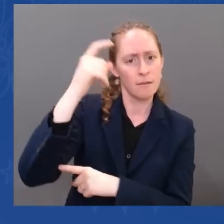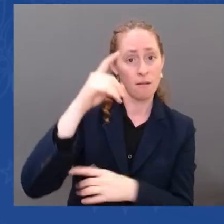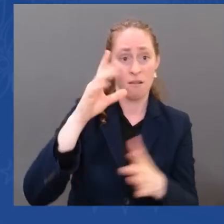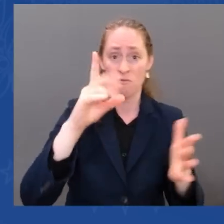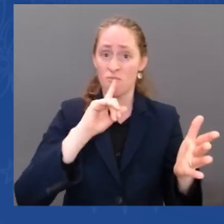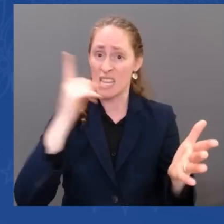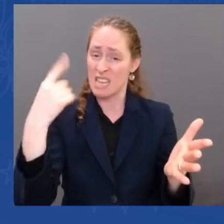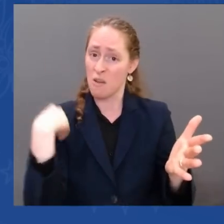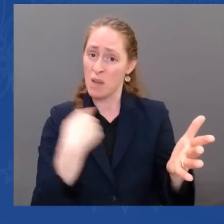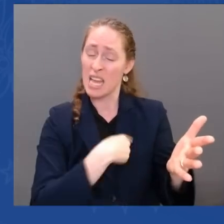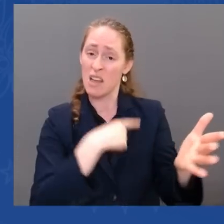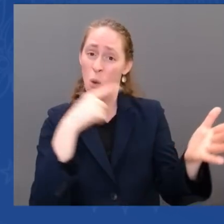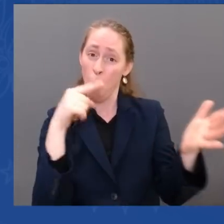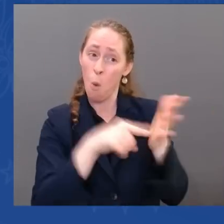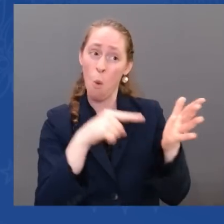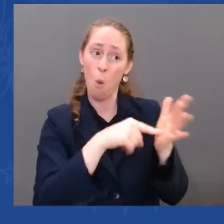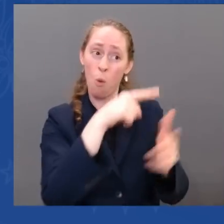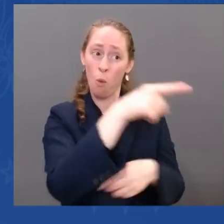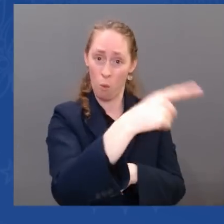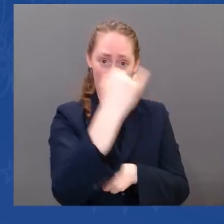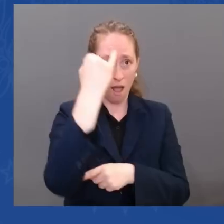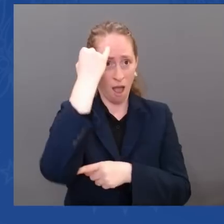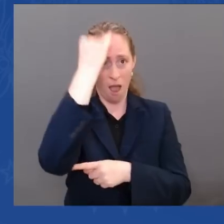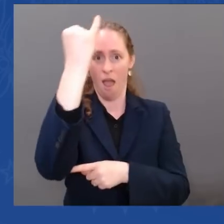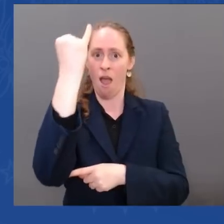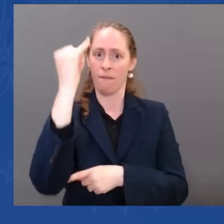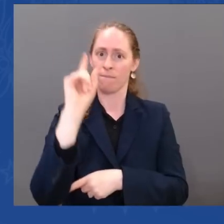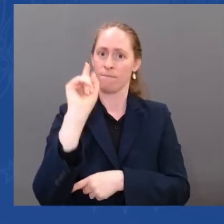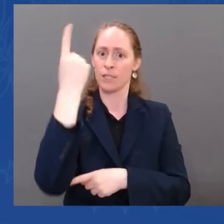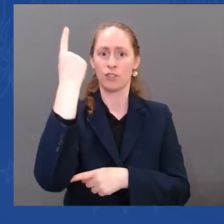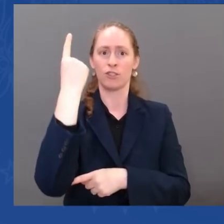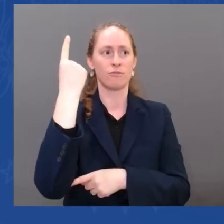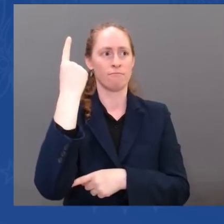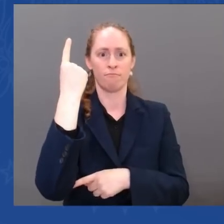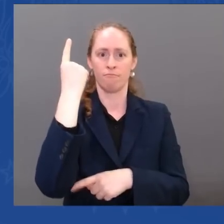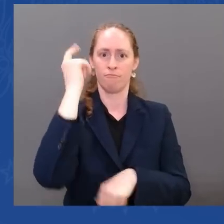that "we the people" and the "demos," our democracy,